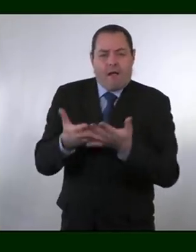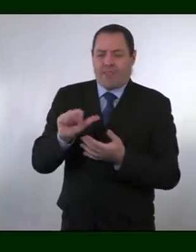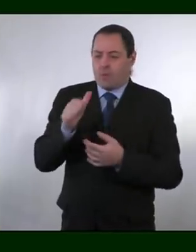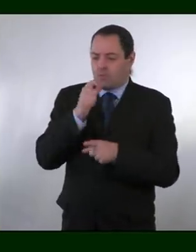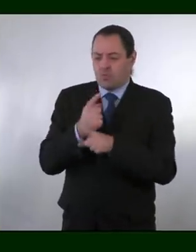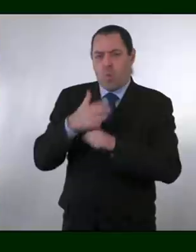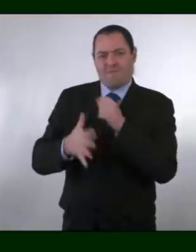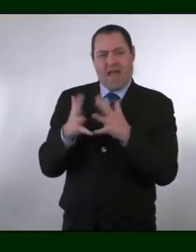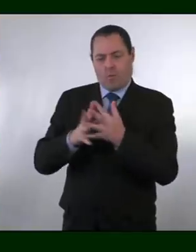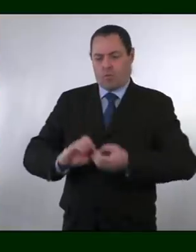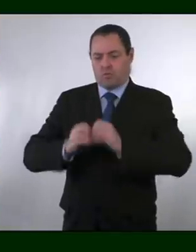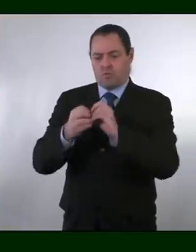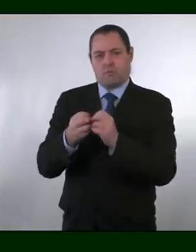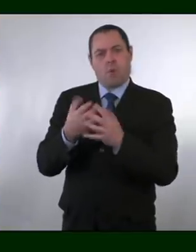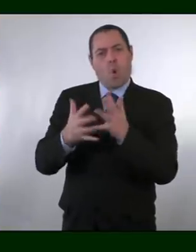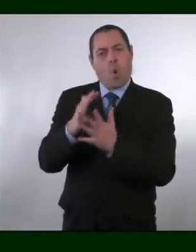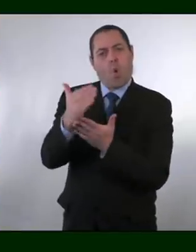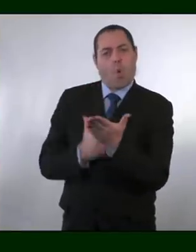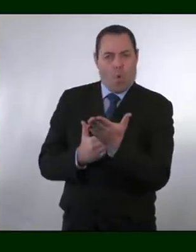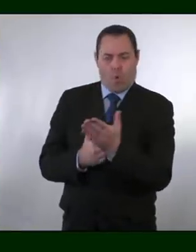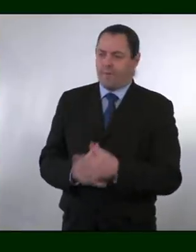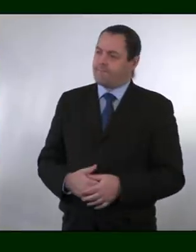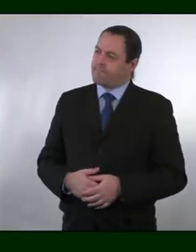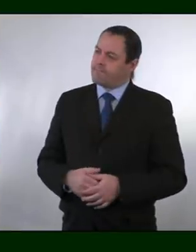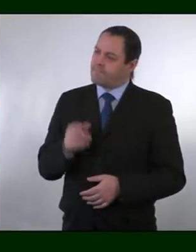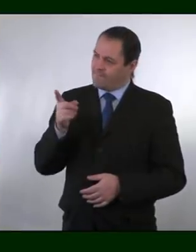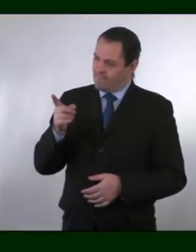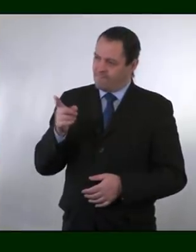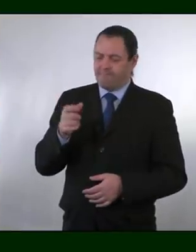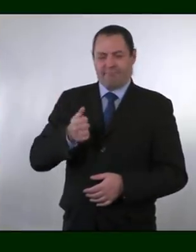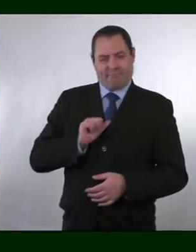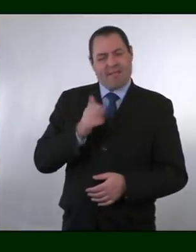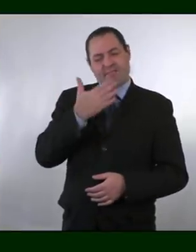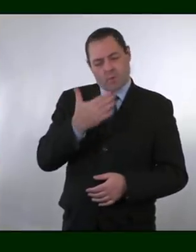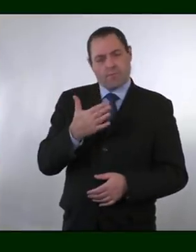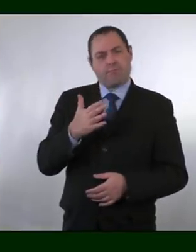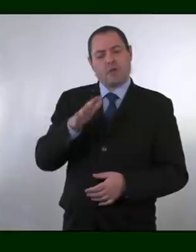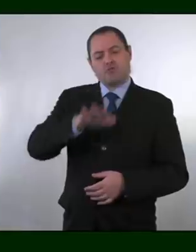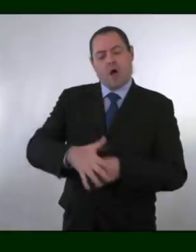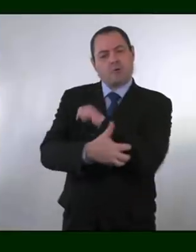Chi Onwurah (Newcastle upon Tyne Central) (Lab) Child poverty is evil—I know; I grew up with it.